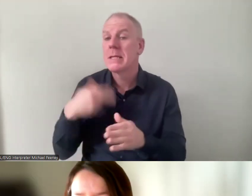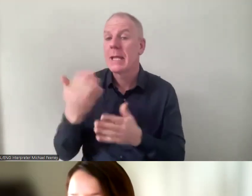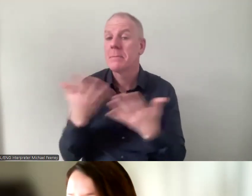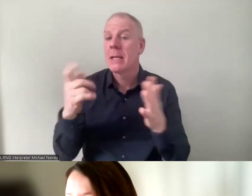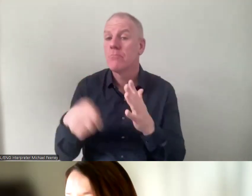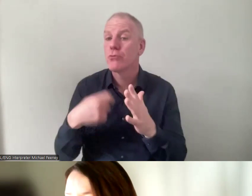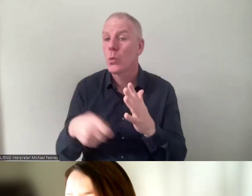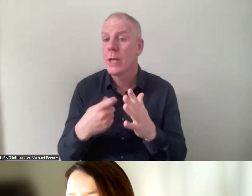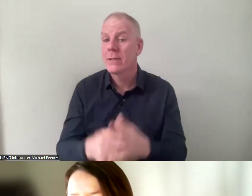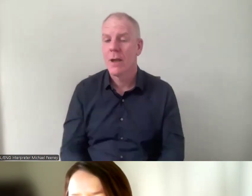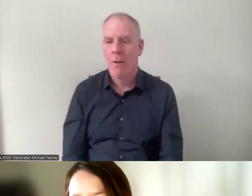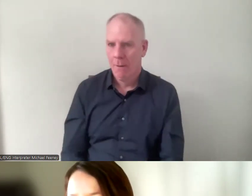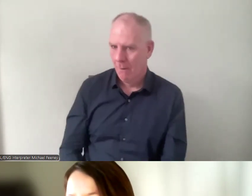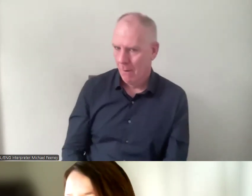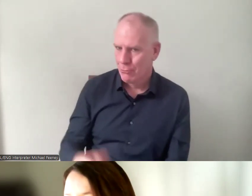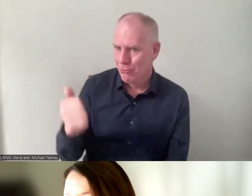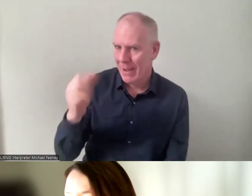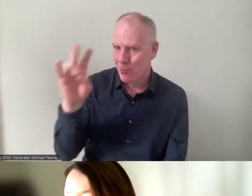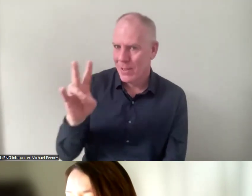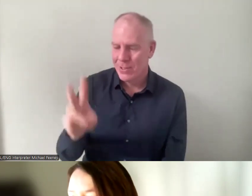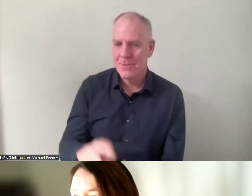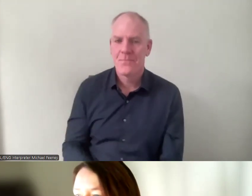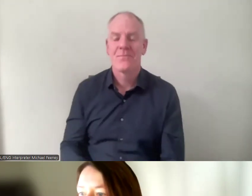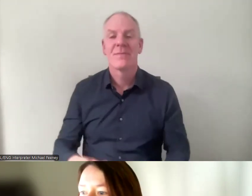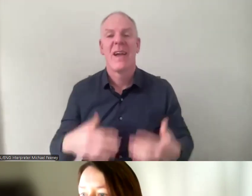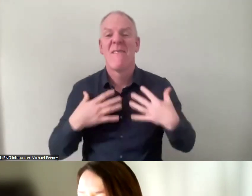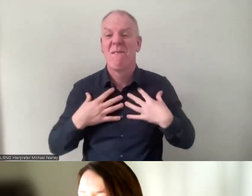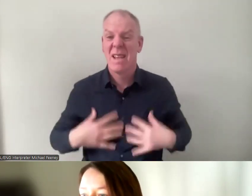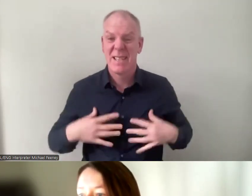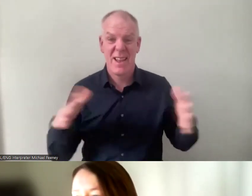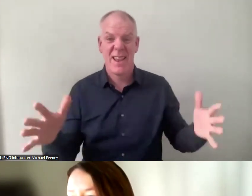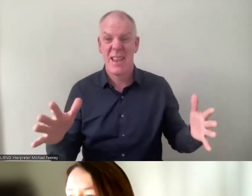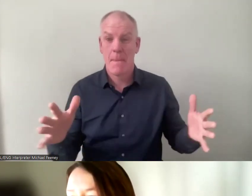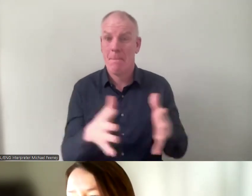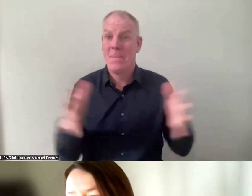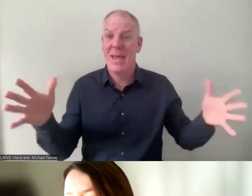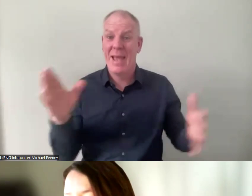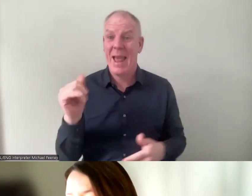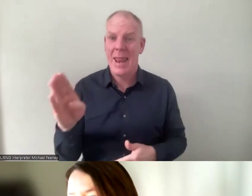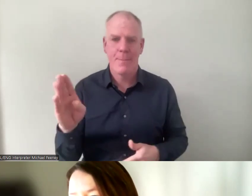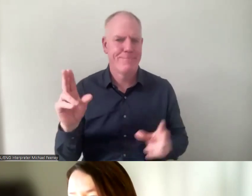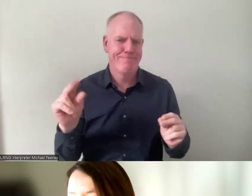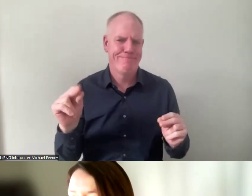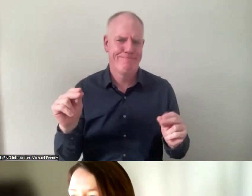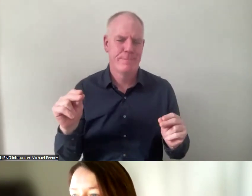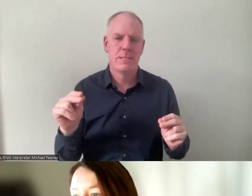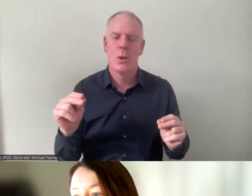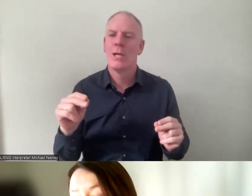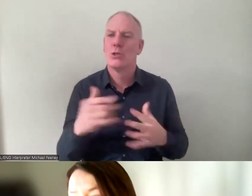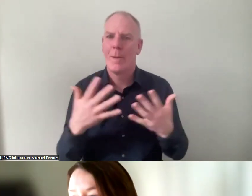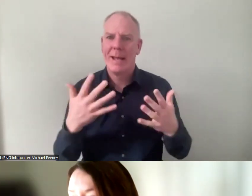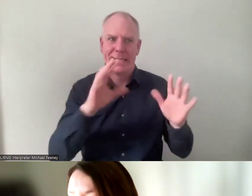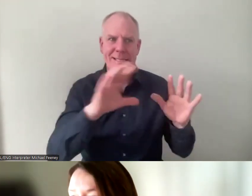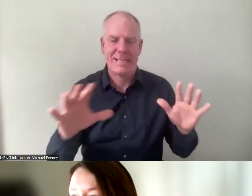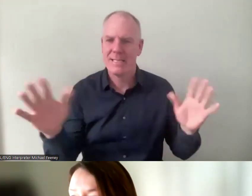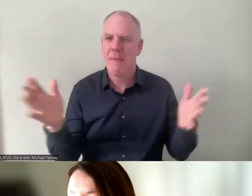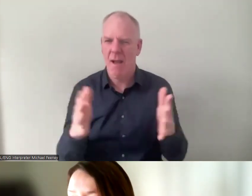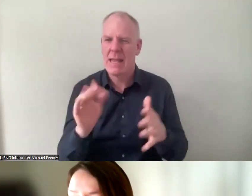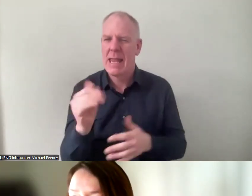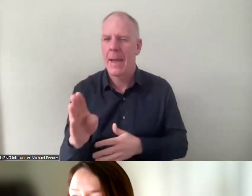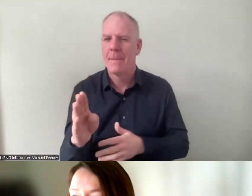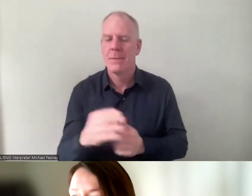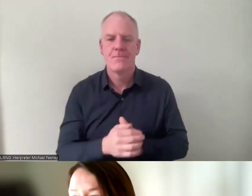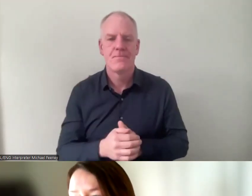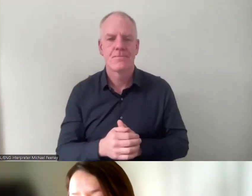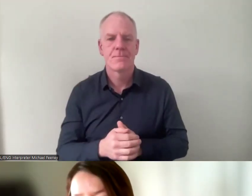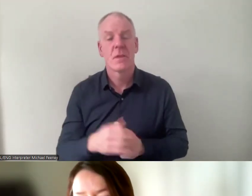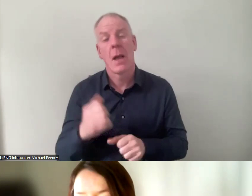Natalia Macro: That's a great question, yeah, so from a physical perspective, the lab is not huge, so there are only so many paintings we could fit in. So let's say that's